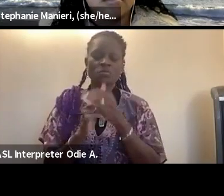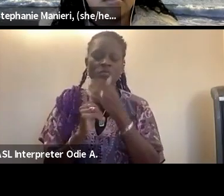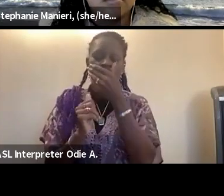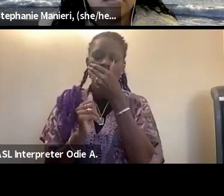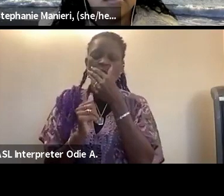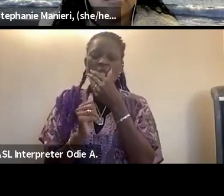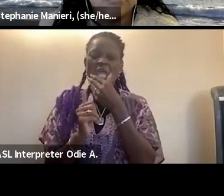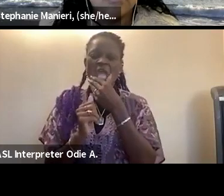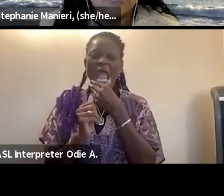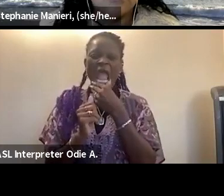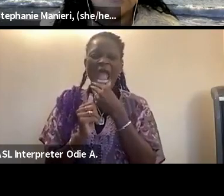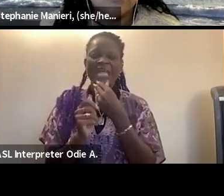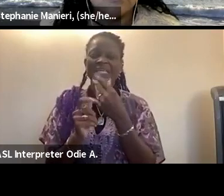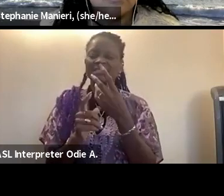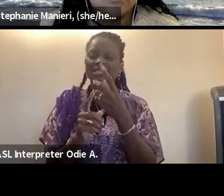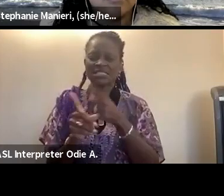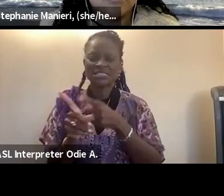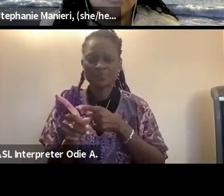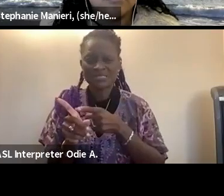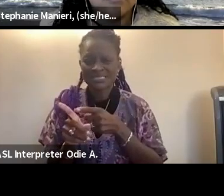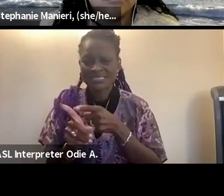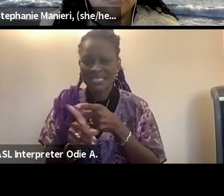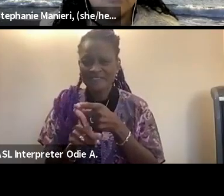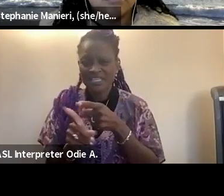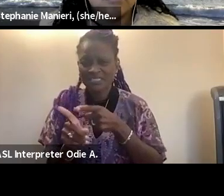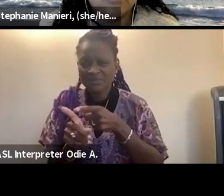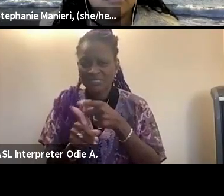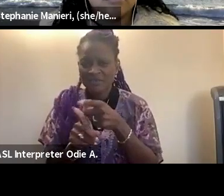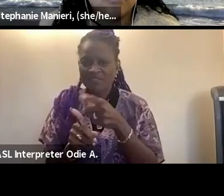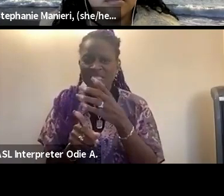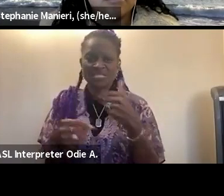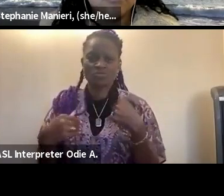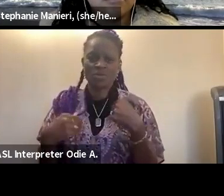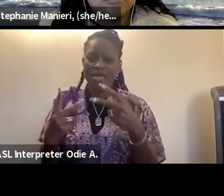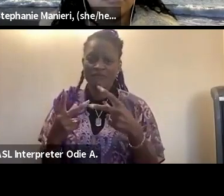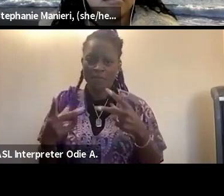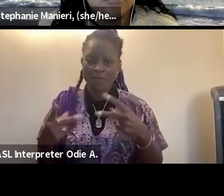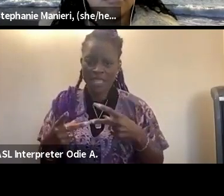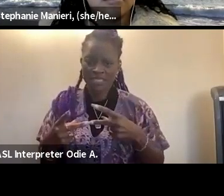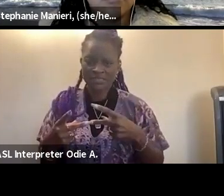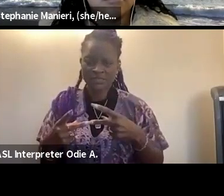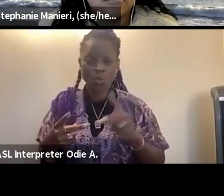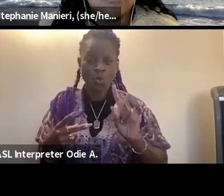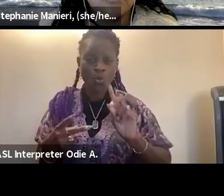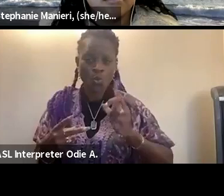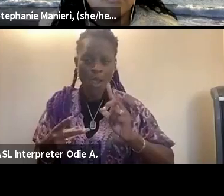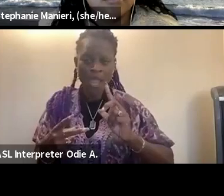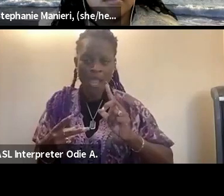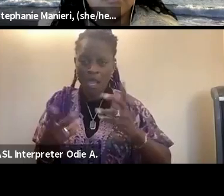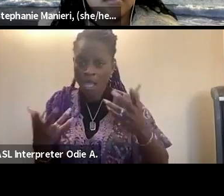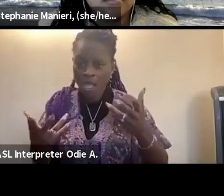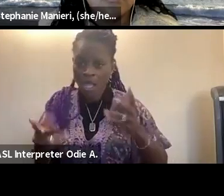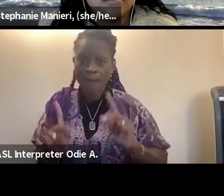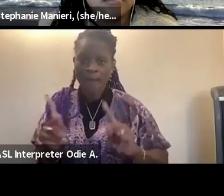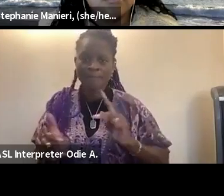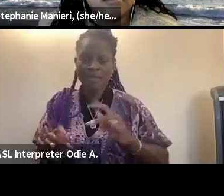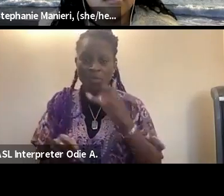is specifically around having a place for people to call and get some immediate assistance and support